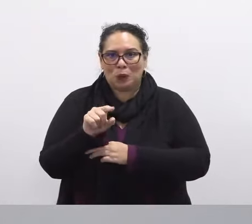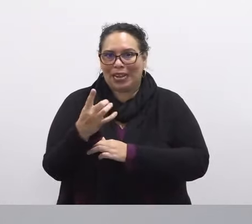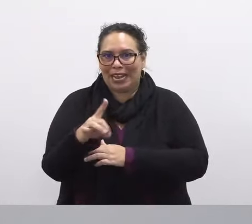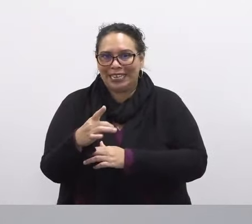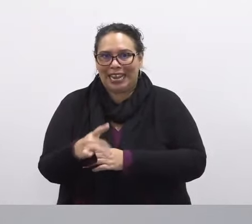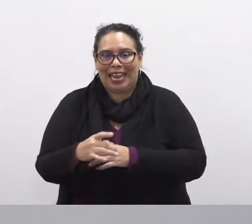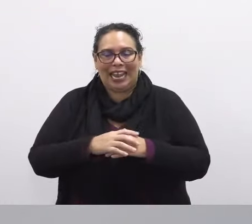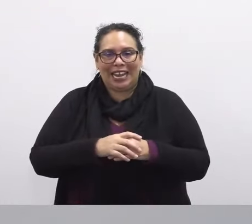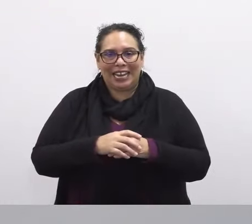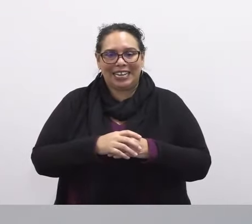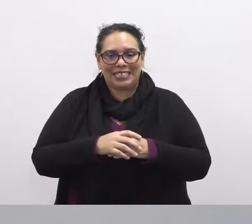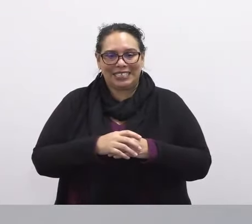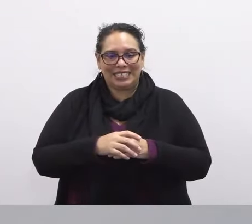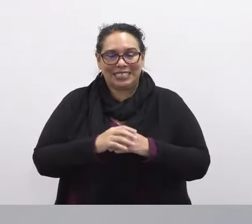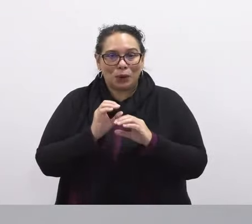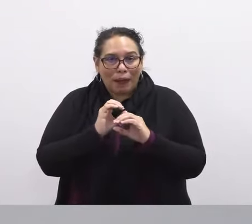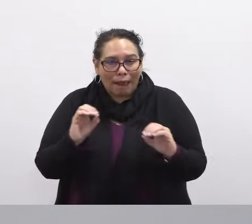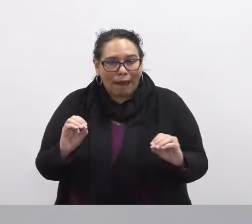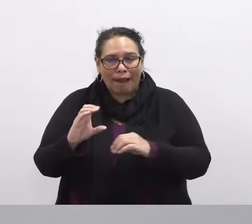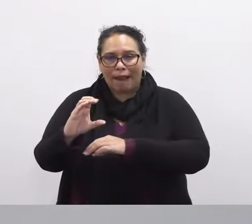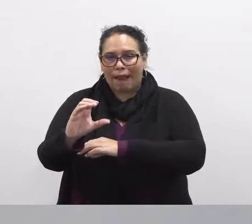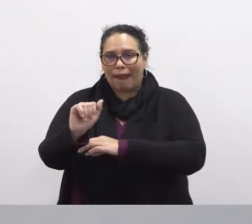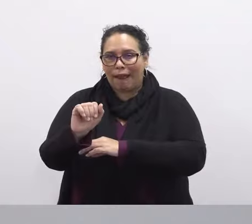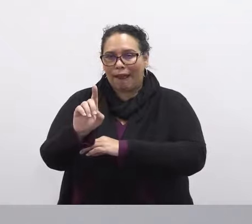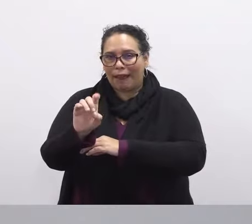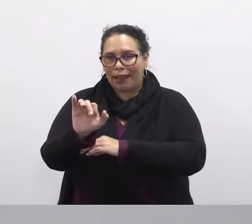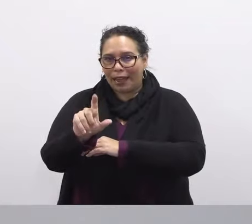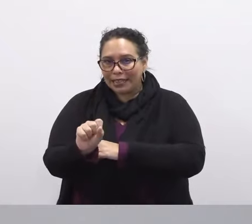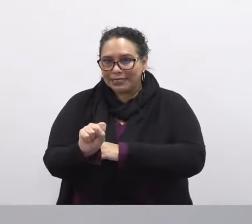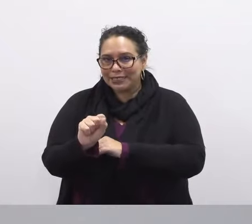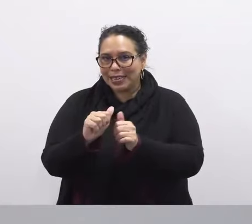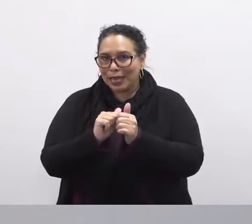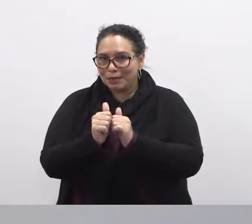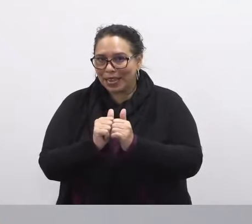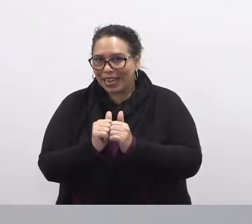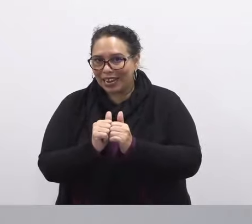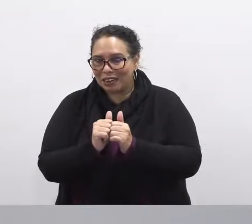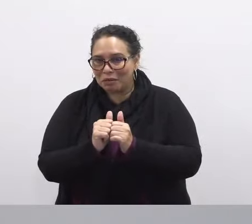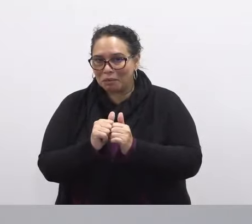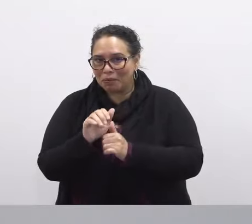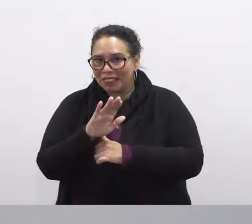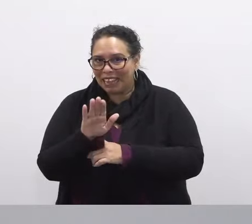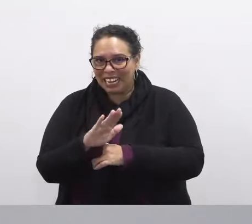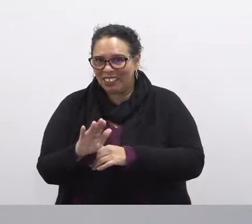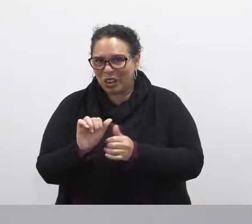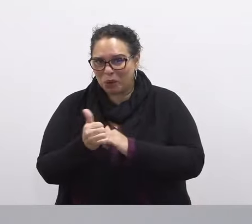So none of the cadets that competed have competed in this competition before.